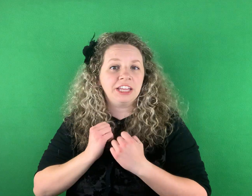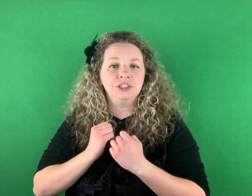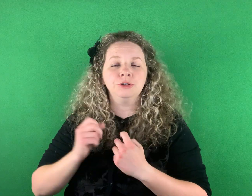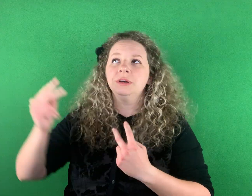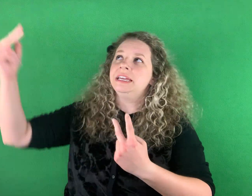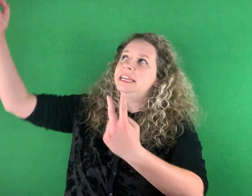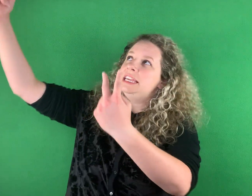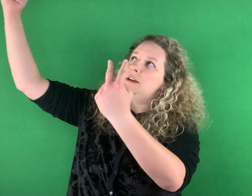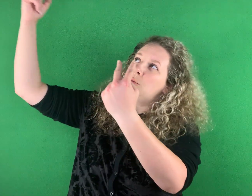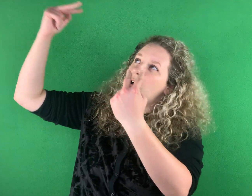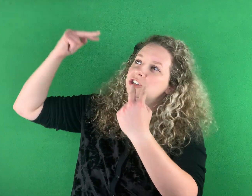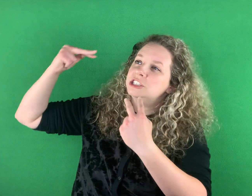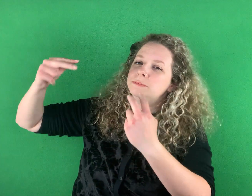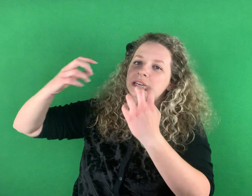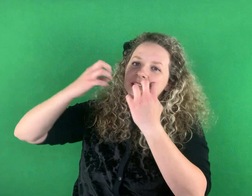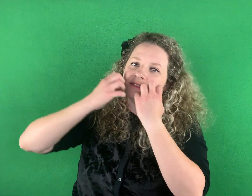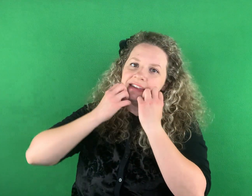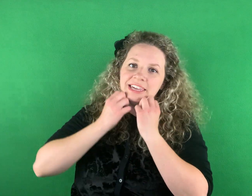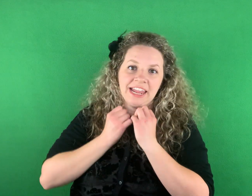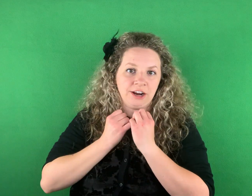I could add: HE WATCHES HE CARES Because that’s implied meaning. God isn’t just noticing— He cares.